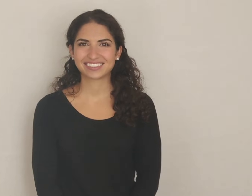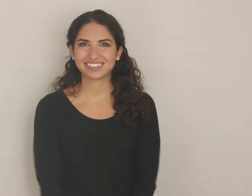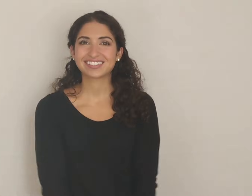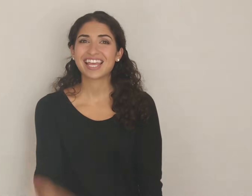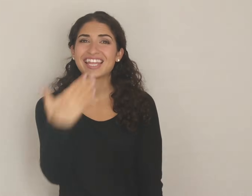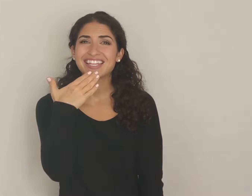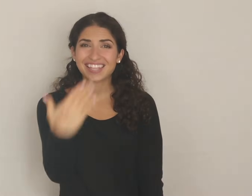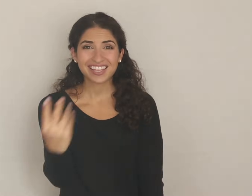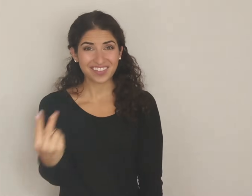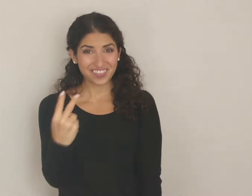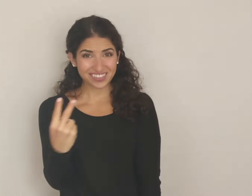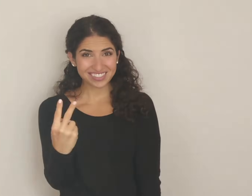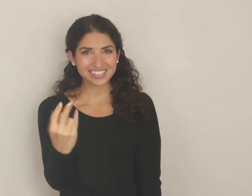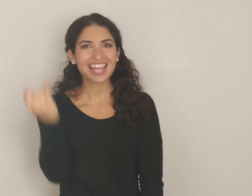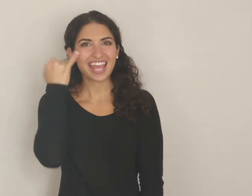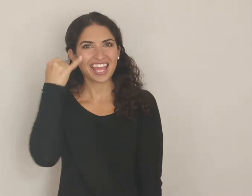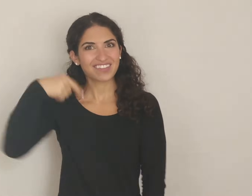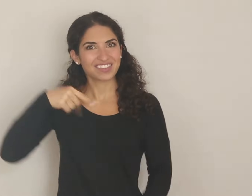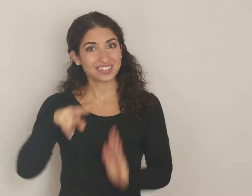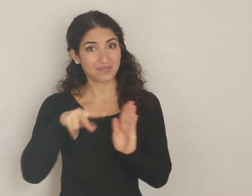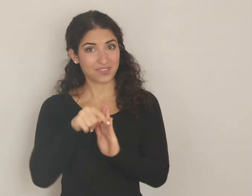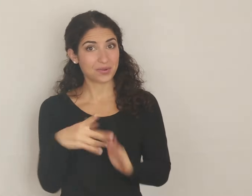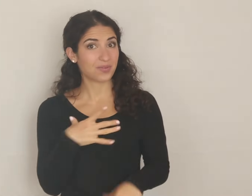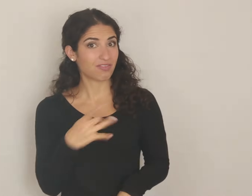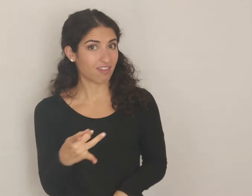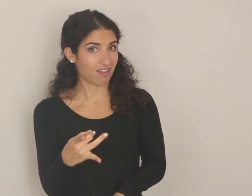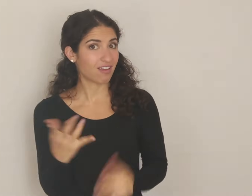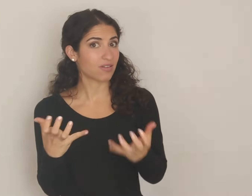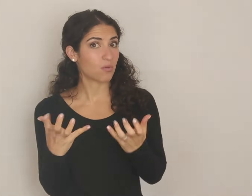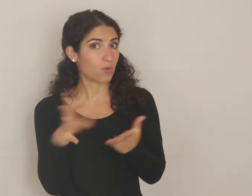Thank you so much for watching! If you like this video,